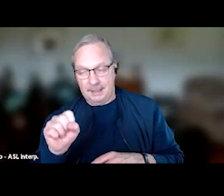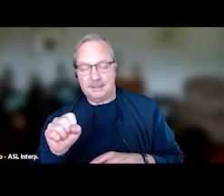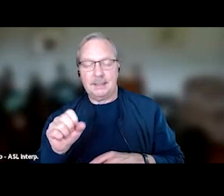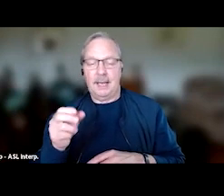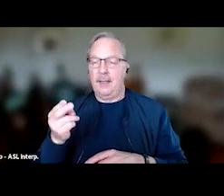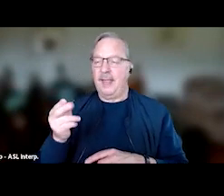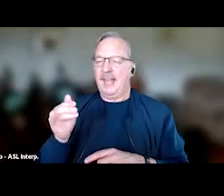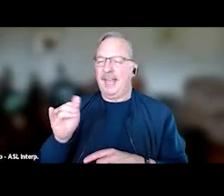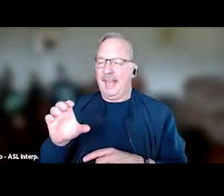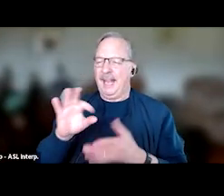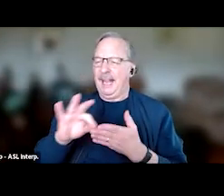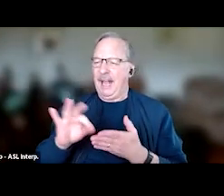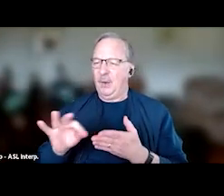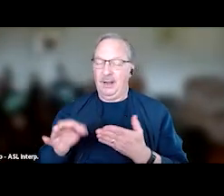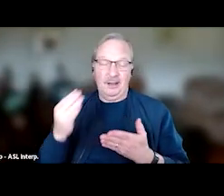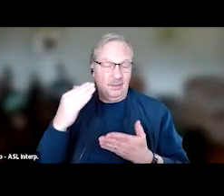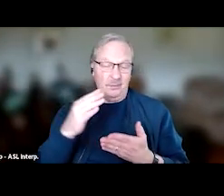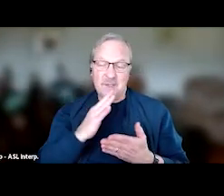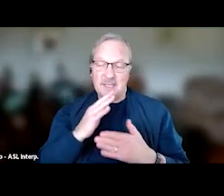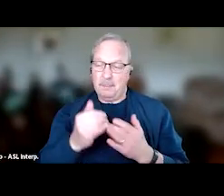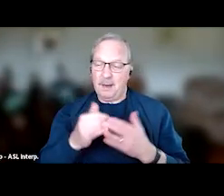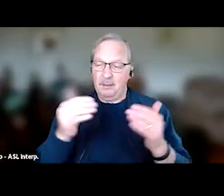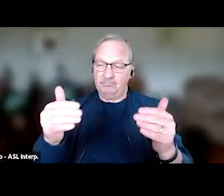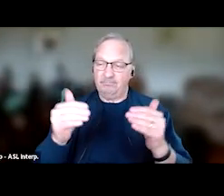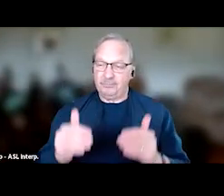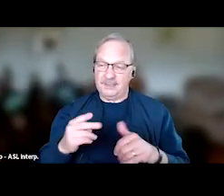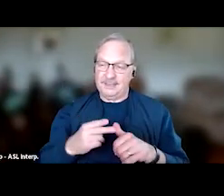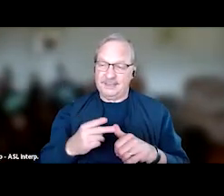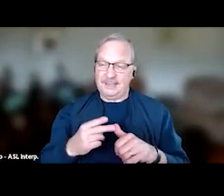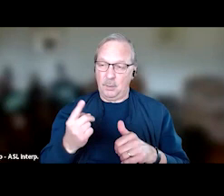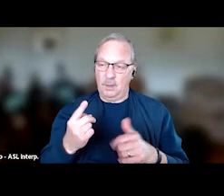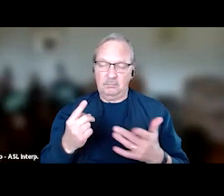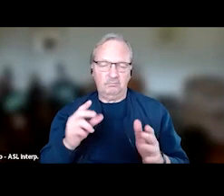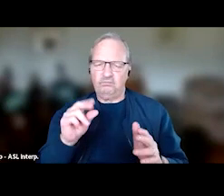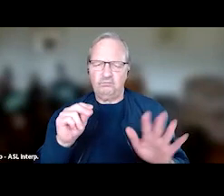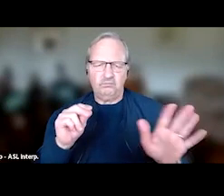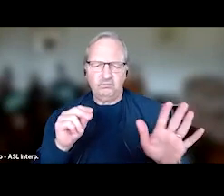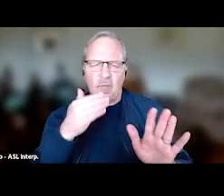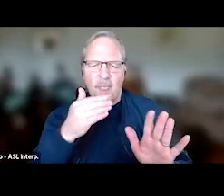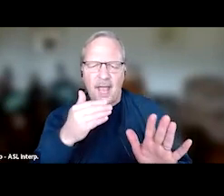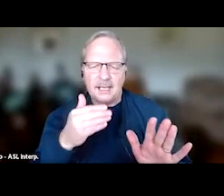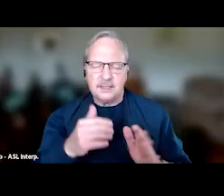I don't know if there's anything you wanna say about that before I move on to the second one. No, I don't think so. Thanks. [Jen] Sure thing.